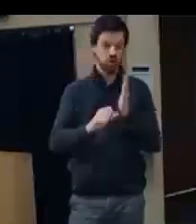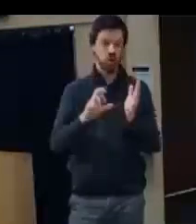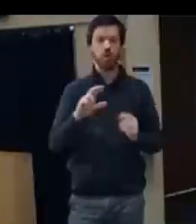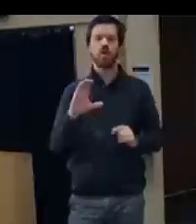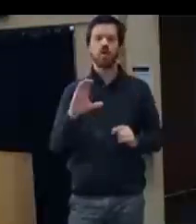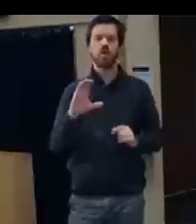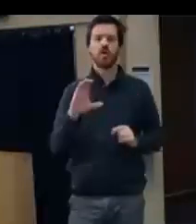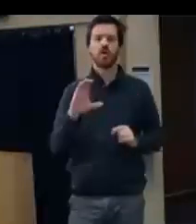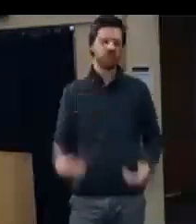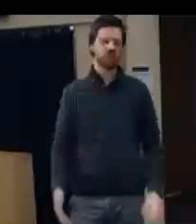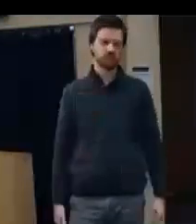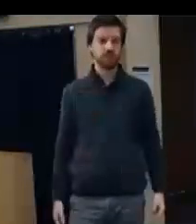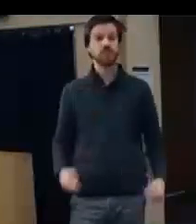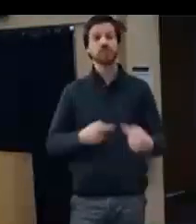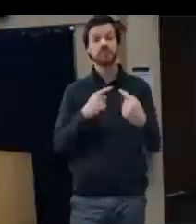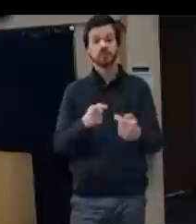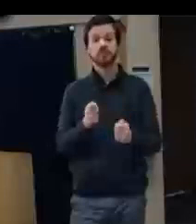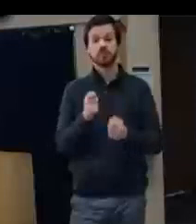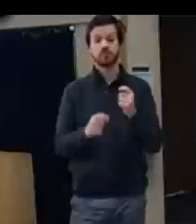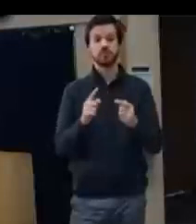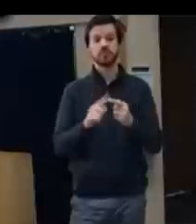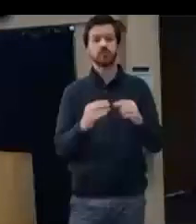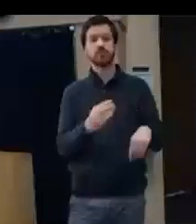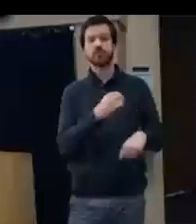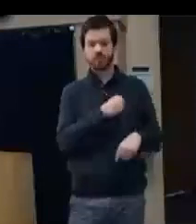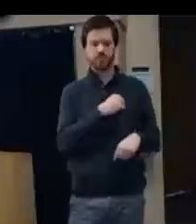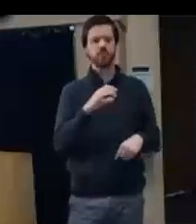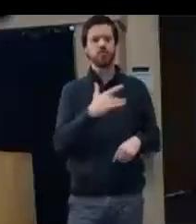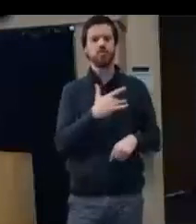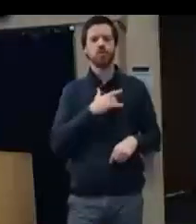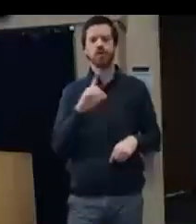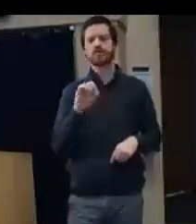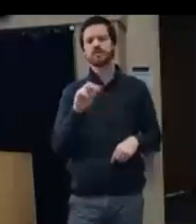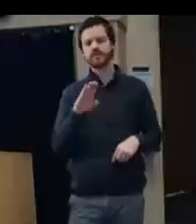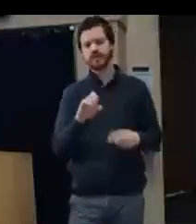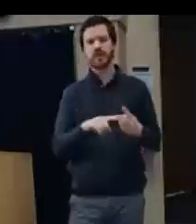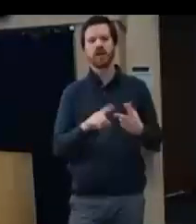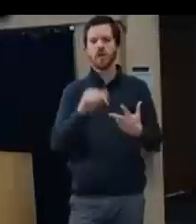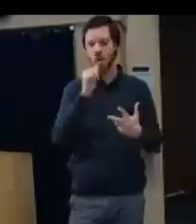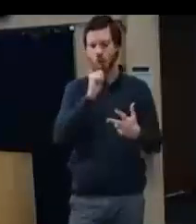procedures difficulty adjusting to implanted cardiac devices coping with shocks and then